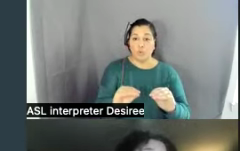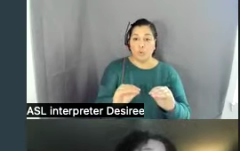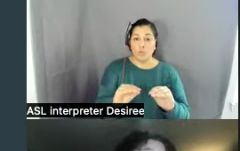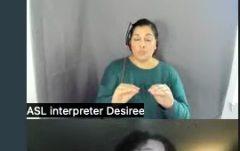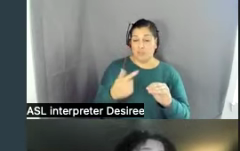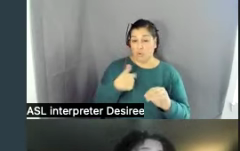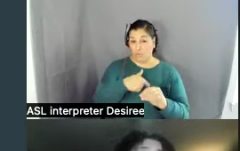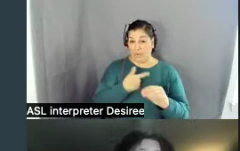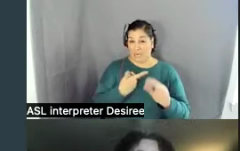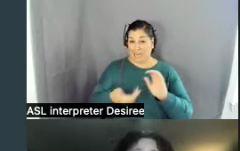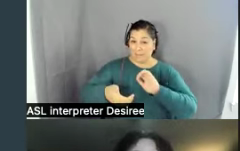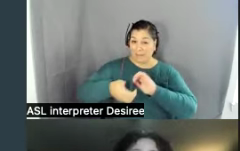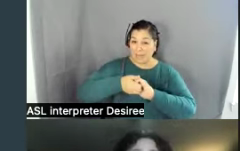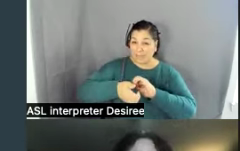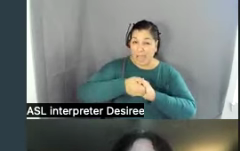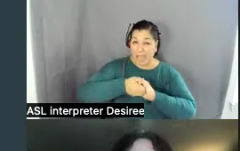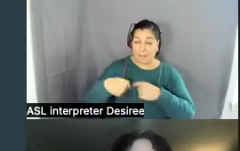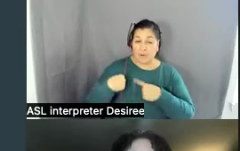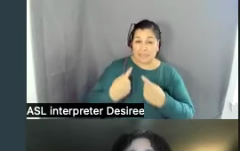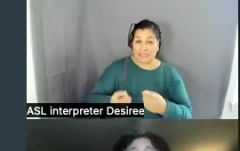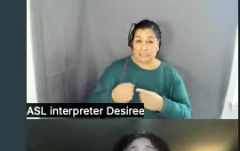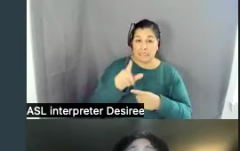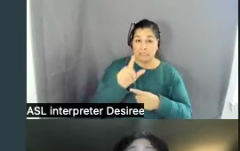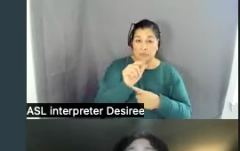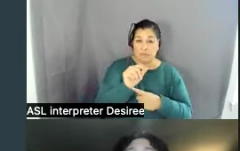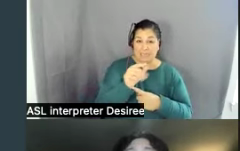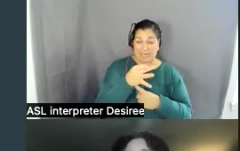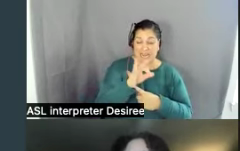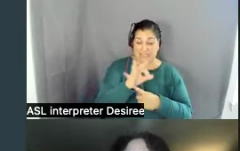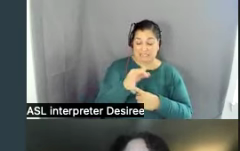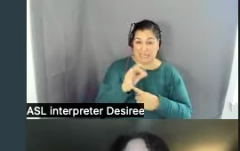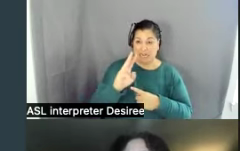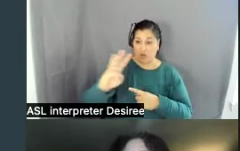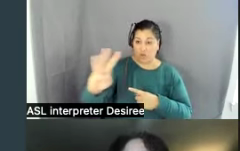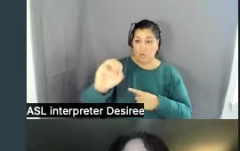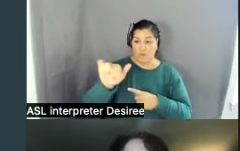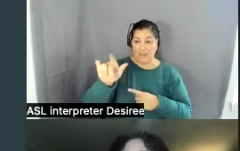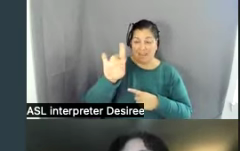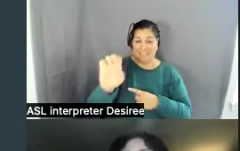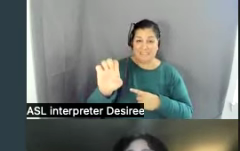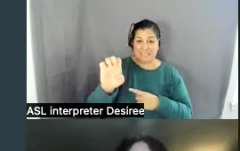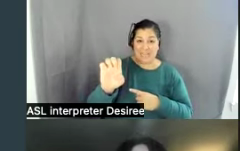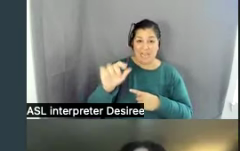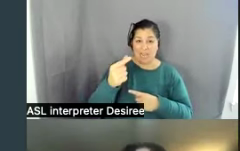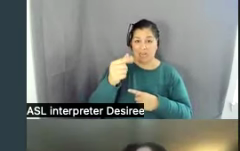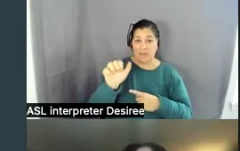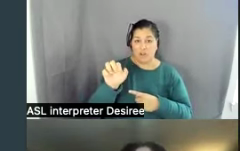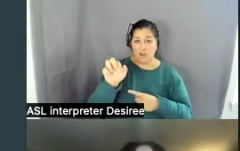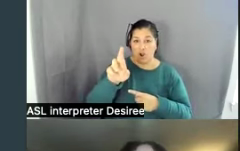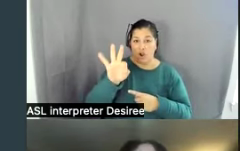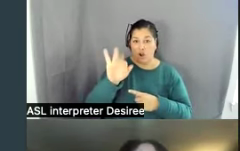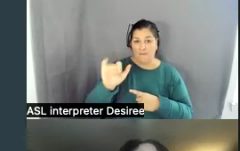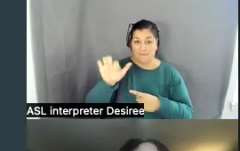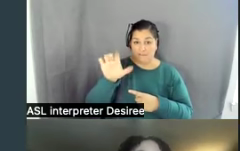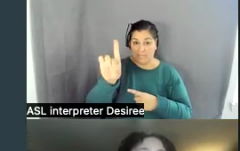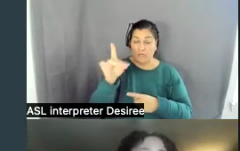with since 2019 on the West Side in the Garfield Park Fifth City neighborhood, which is actually where my family is from.